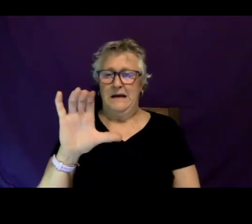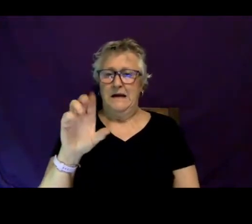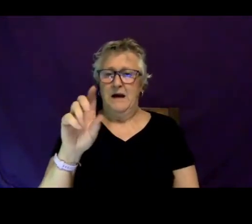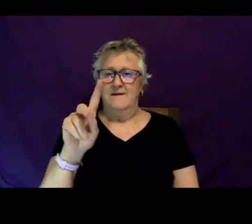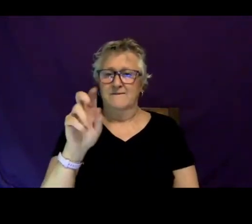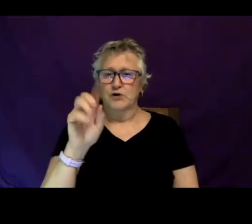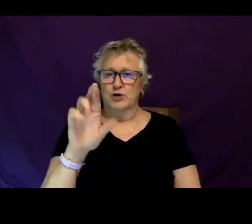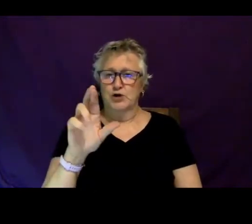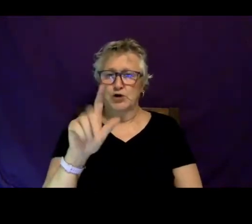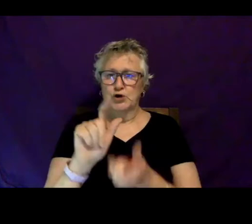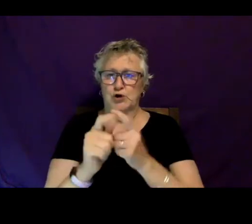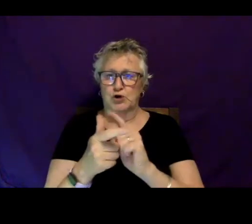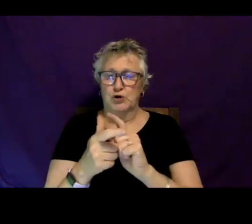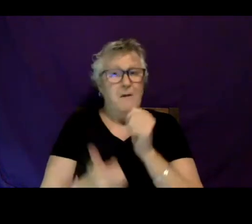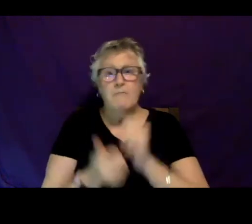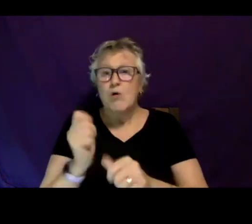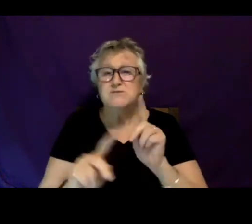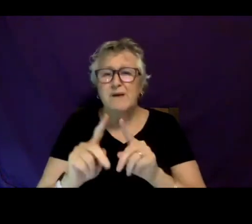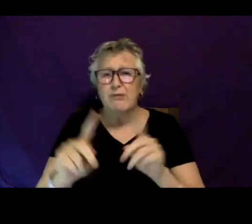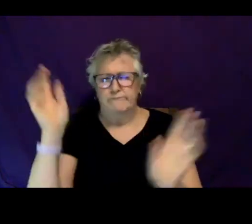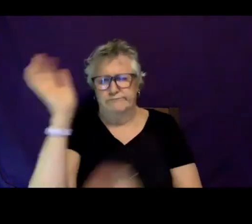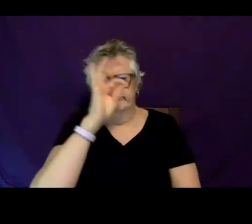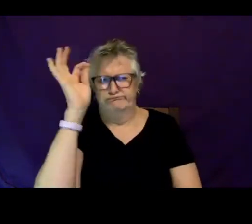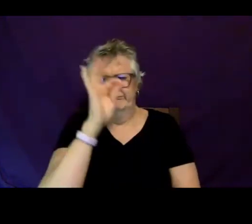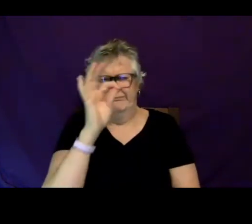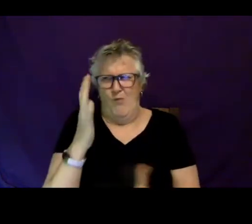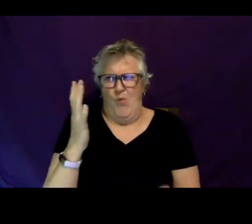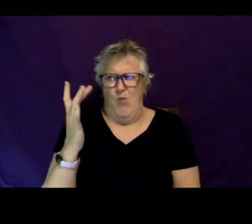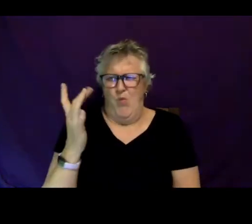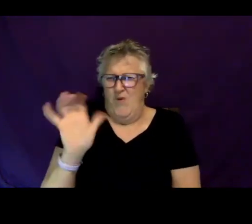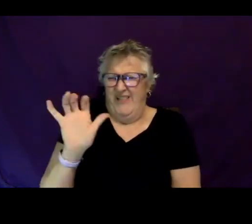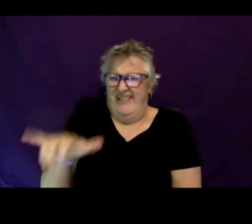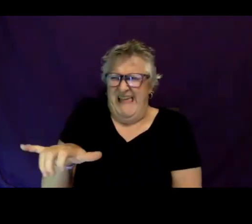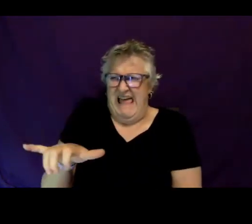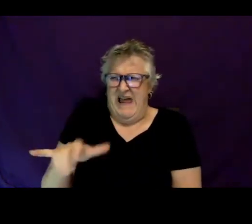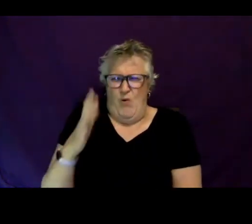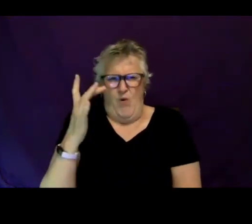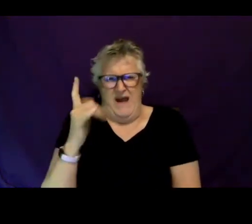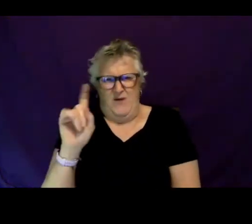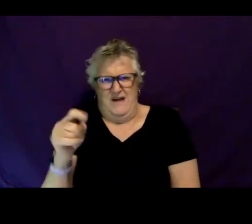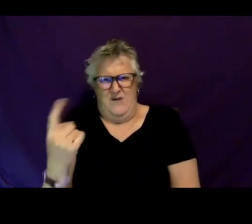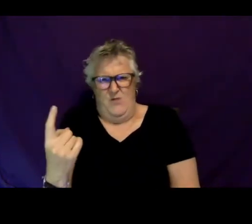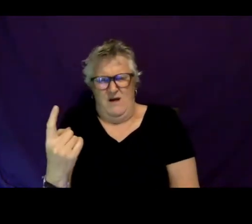what a catalytic converter is, or why you need one, or anything like that. And I think we've gotten so far apart,